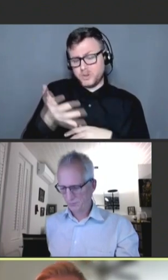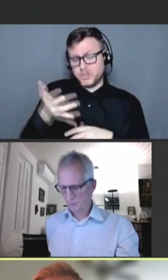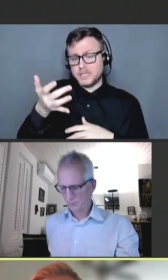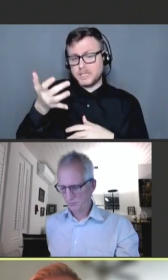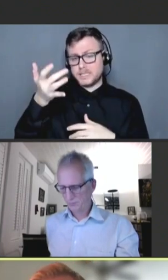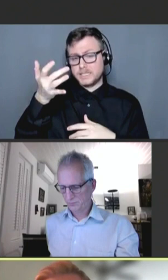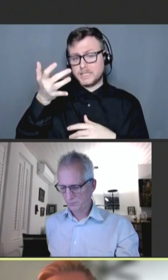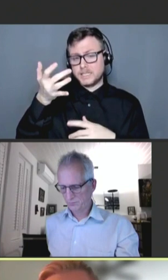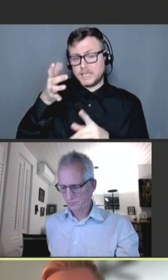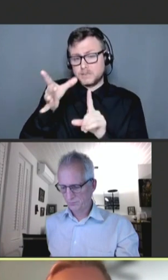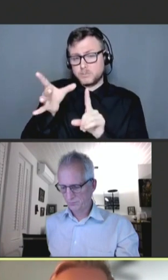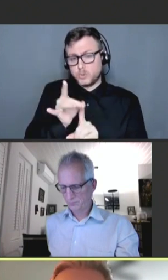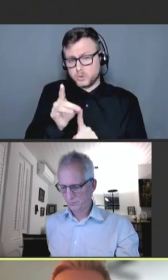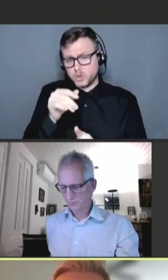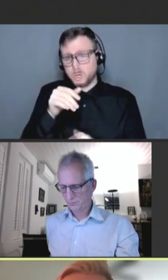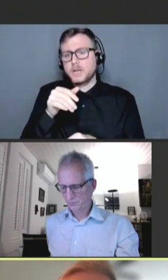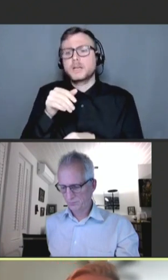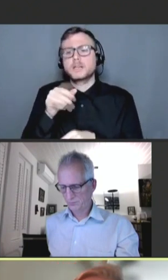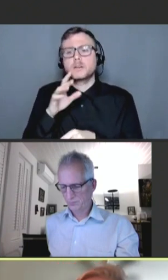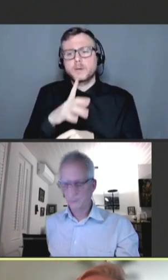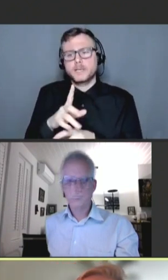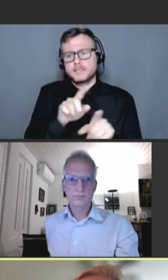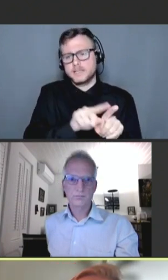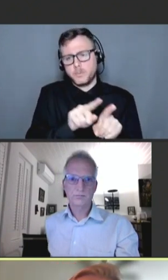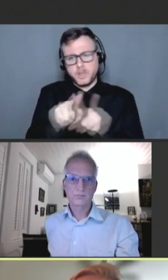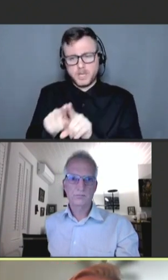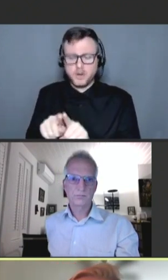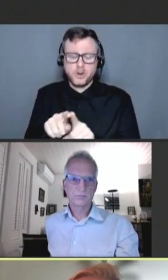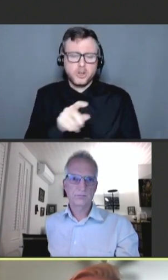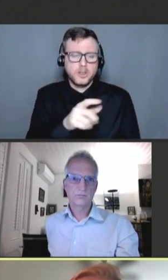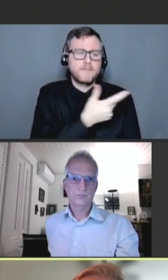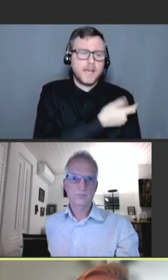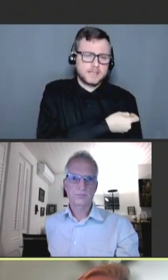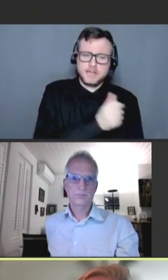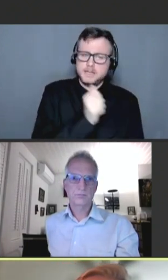after hospitalization were similar between vaccinated and non-vaccinated hospitalized